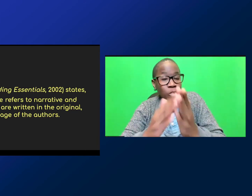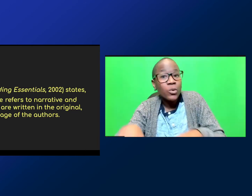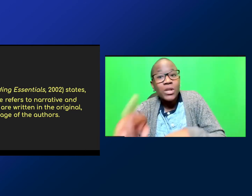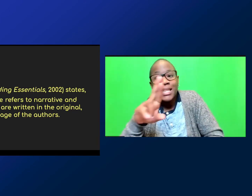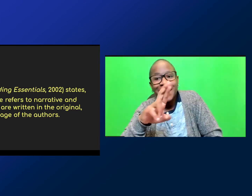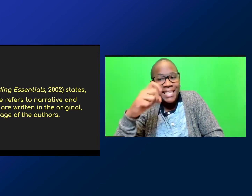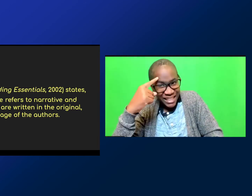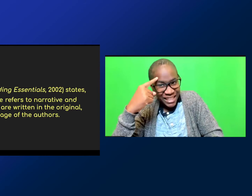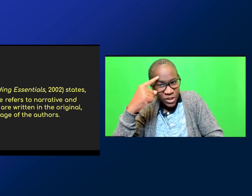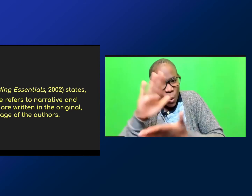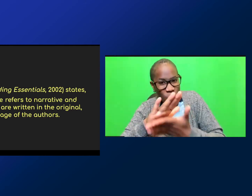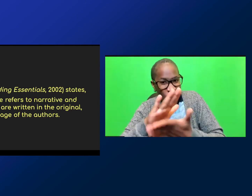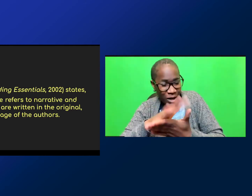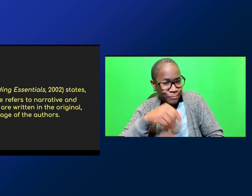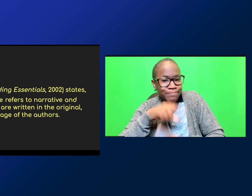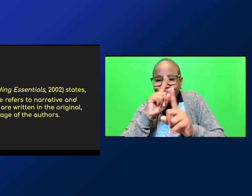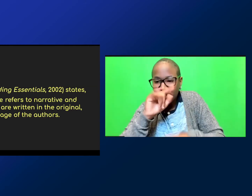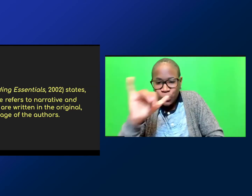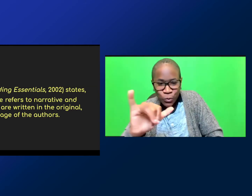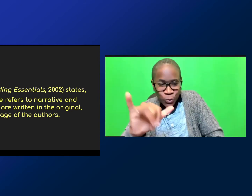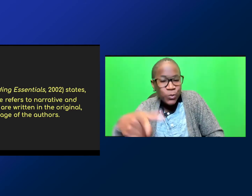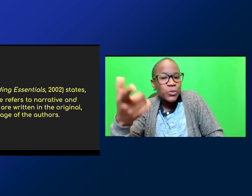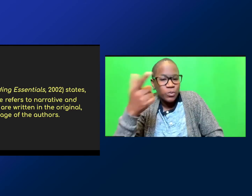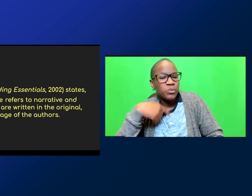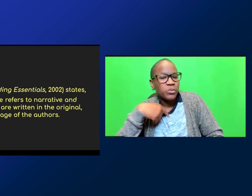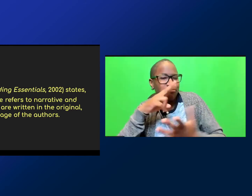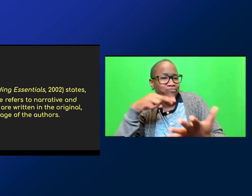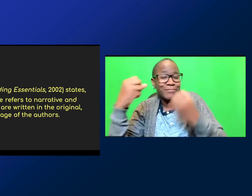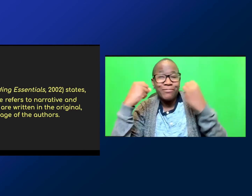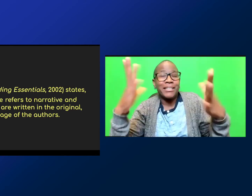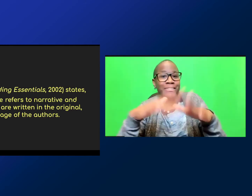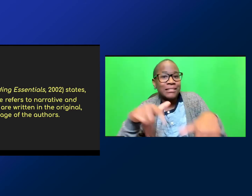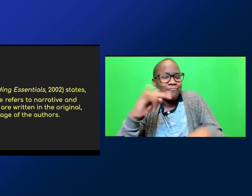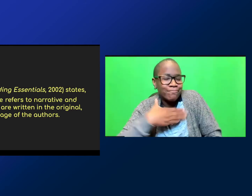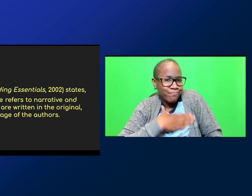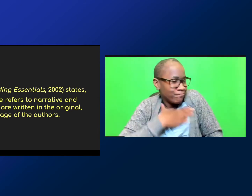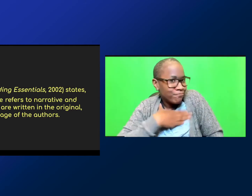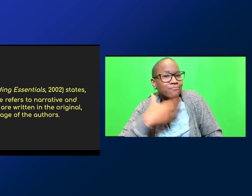i also use rethinking schools they have great resources as well i've actually read a lot of